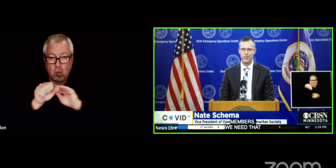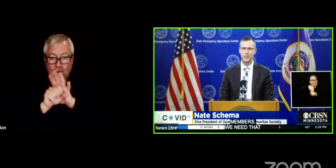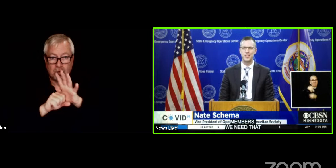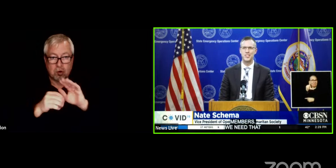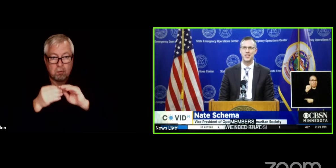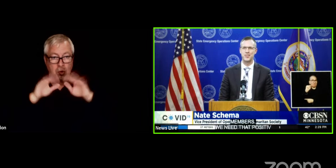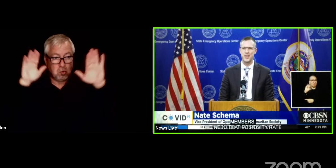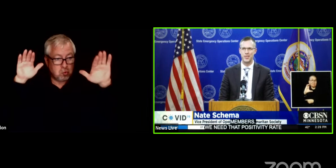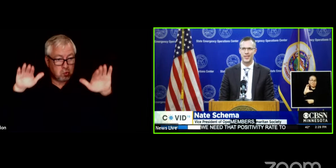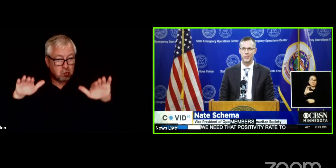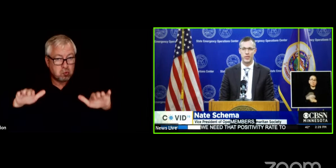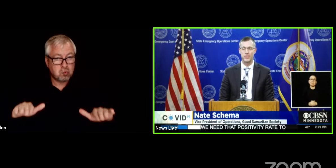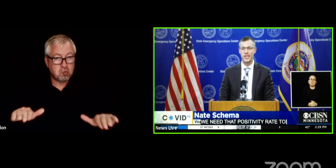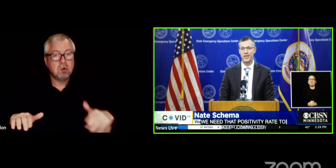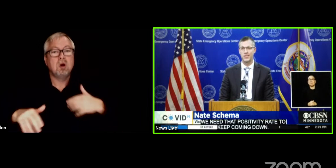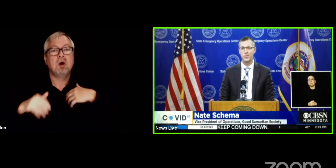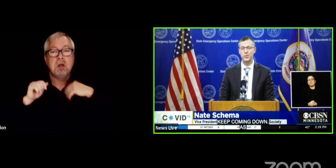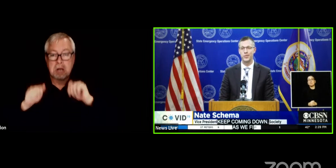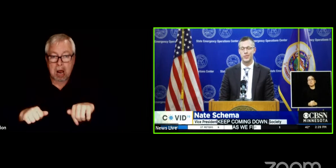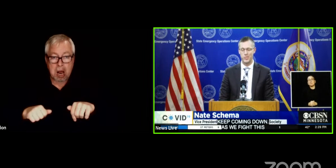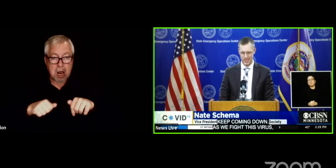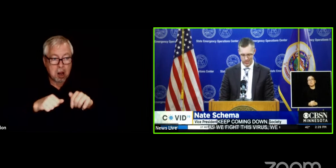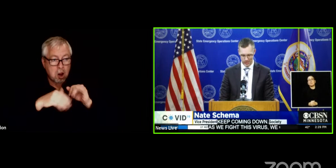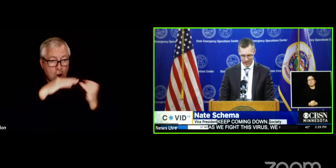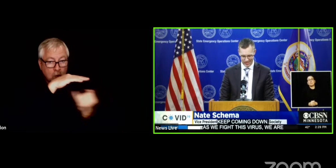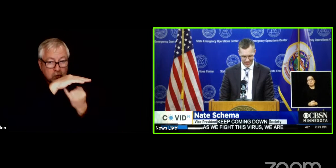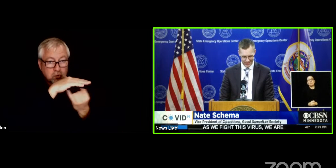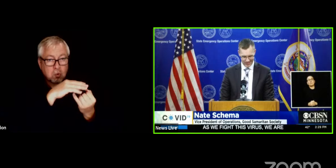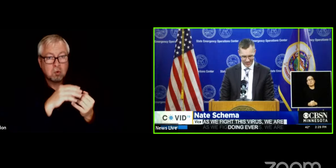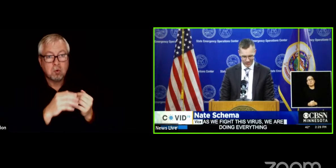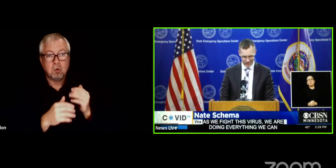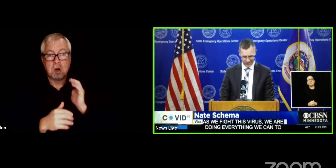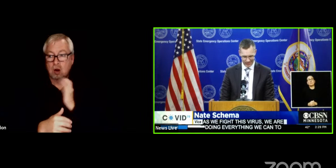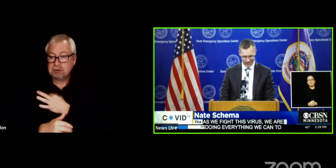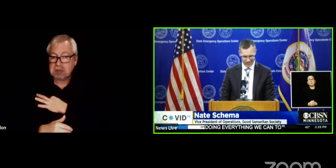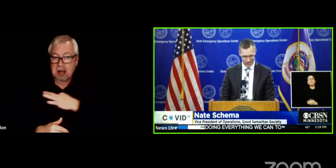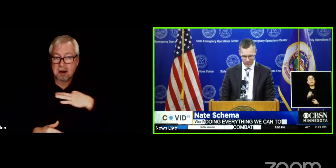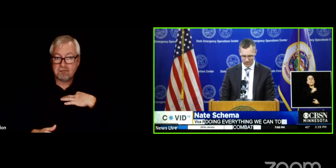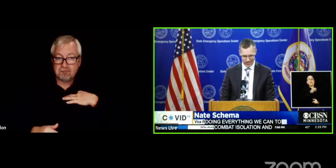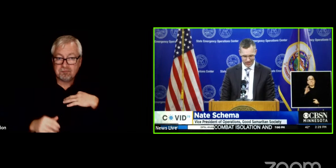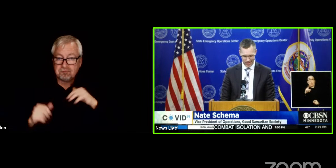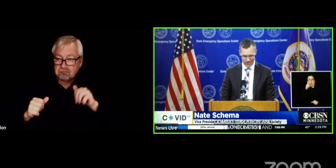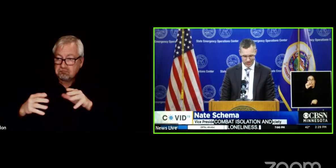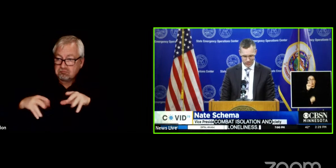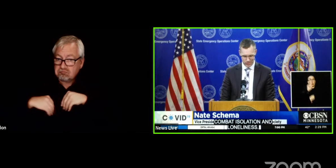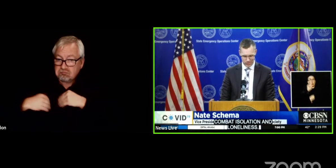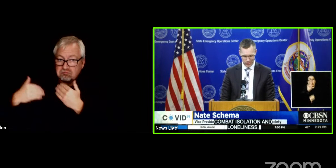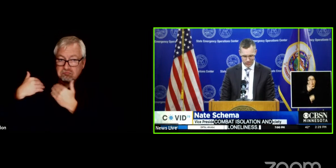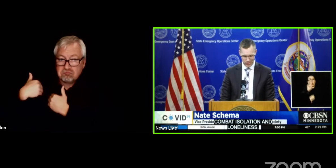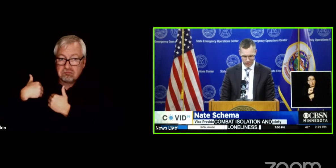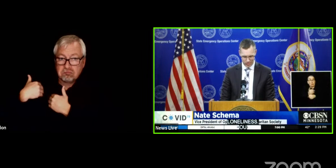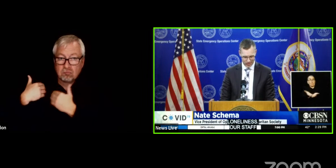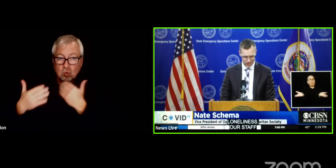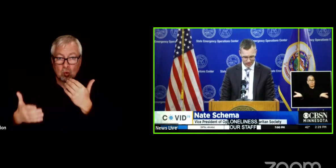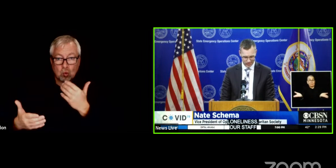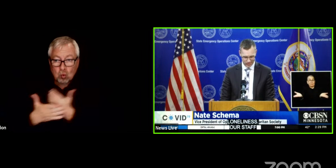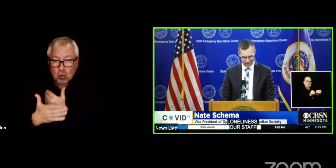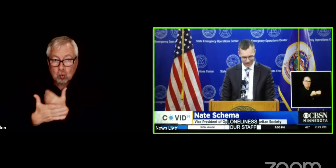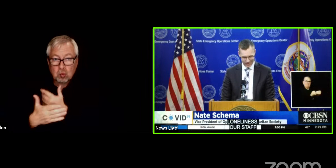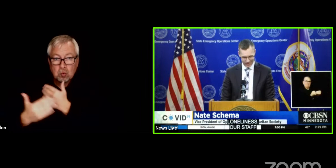FOR OUR RESIDENTS LIKE FAMILY BUT THEY'VE TAKEN ON NEW RESPONSIBILITIES HERE LATELY. WE OWE A DEBT OF GRATITUDE TO OUR EMPLOYEES WHO HAVE JUST